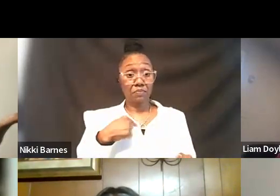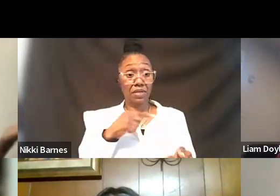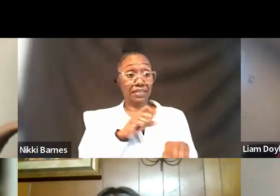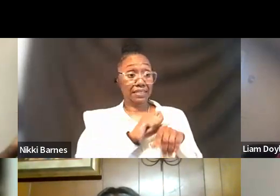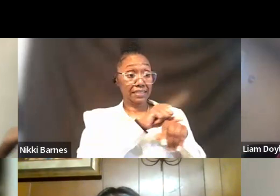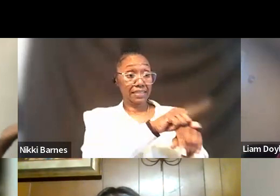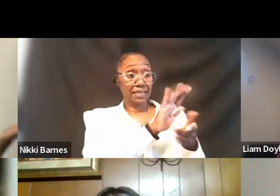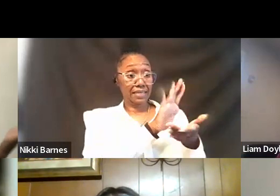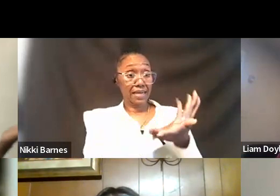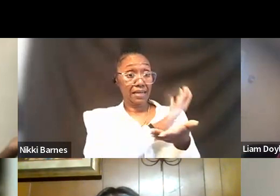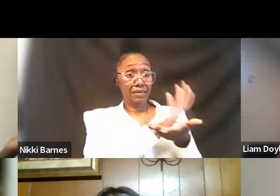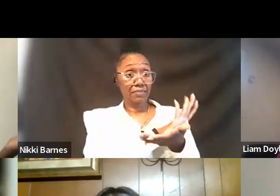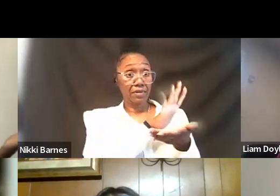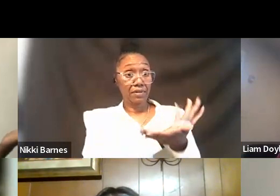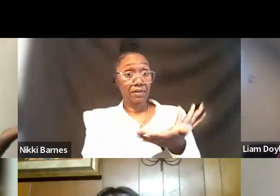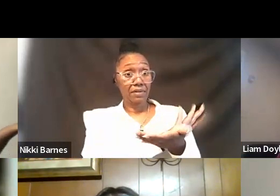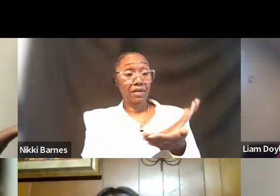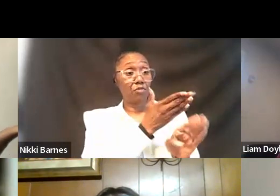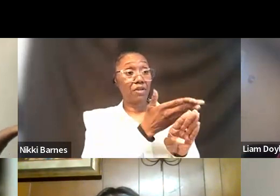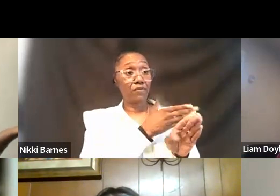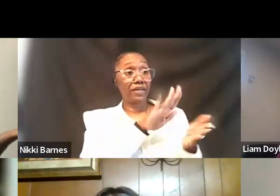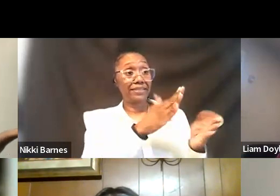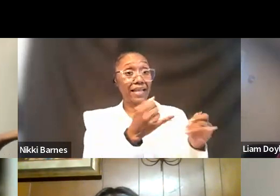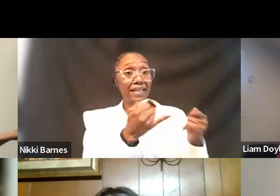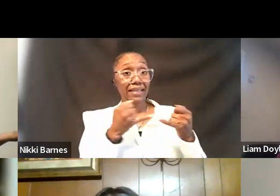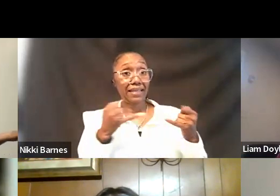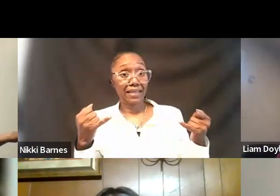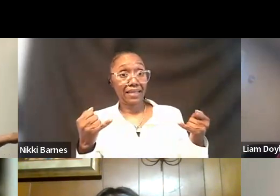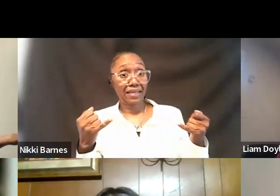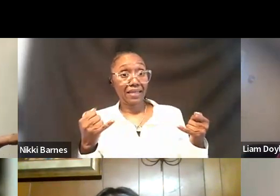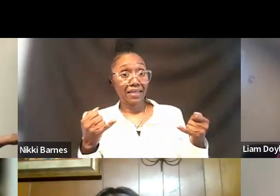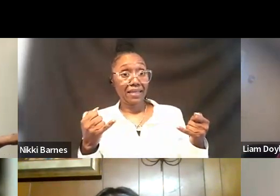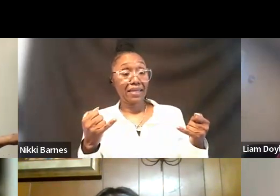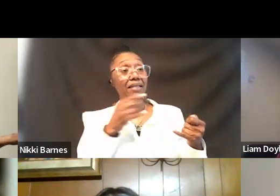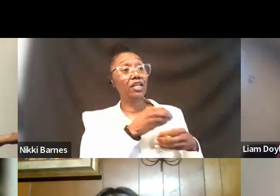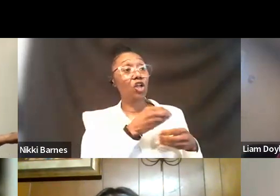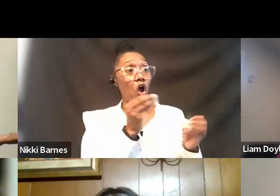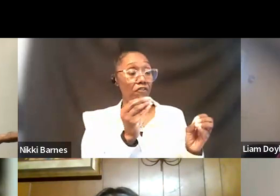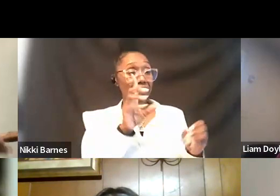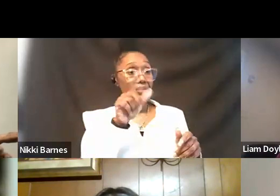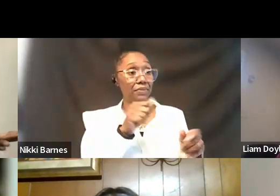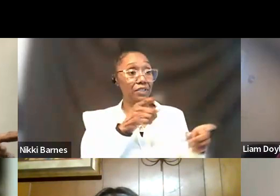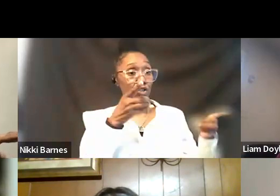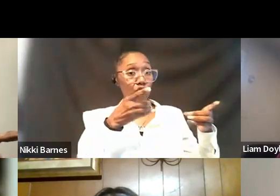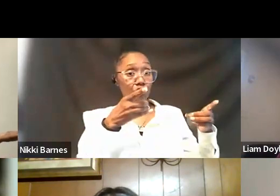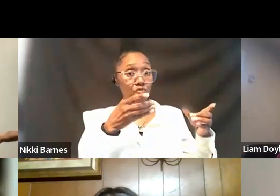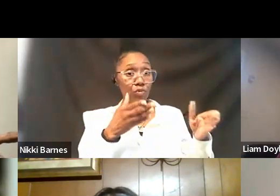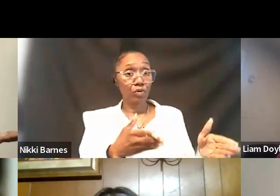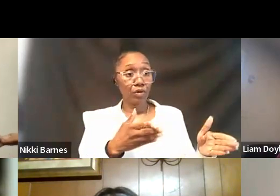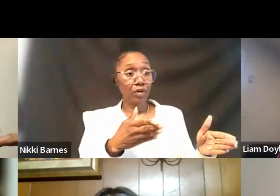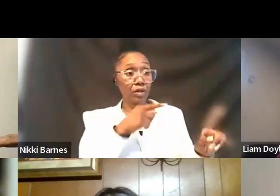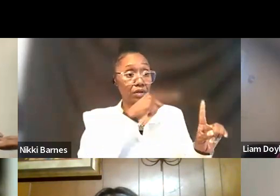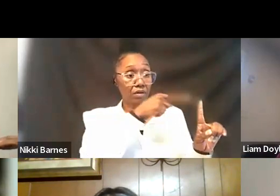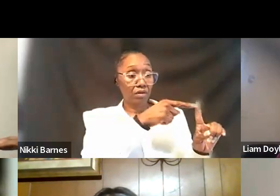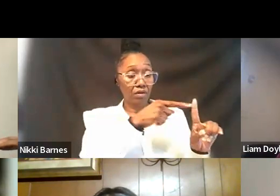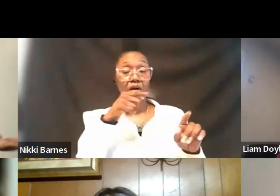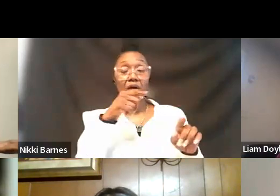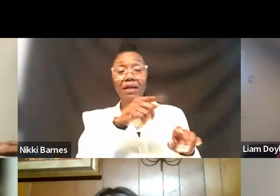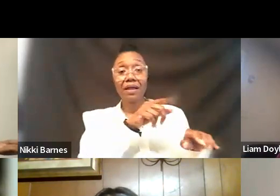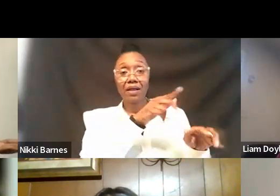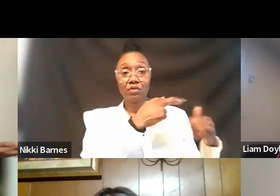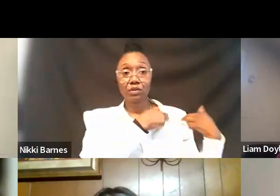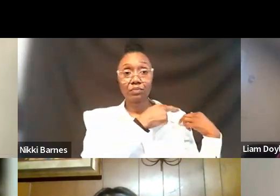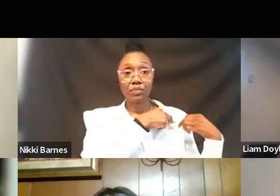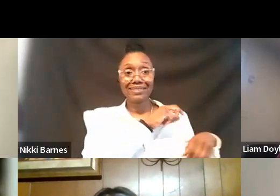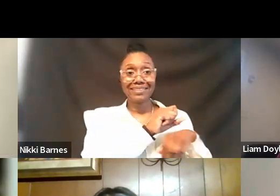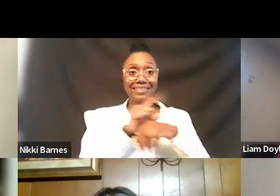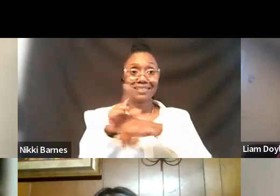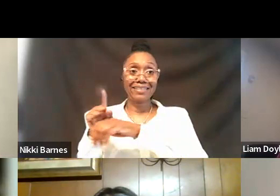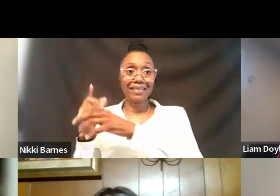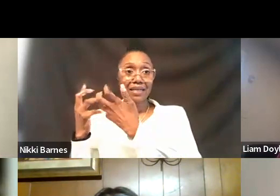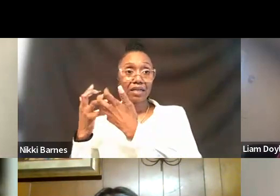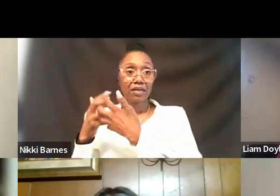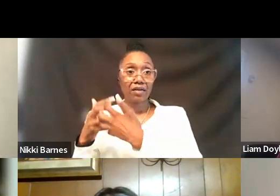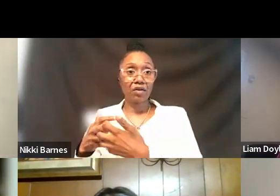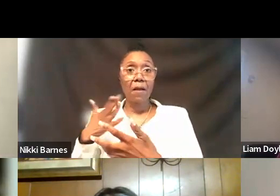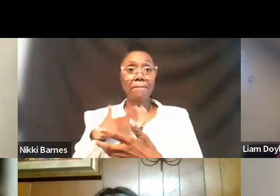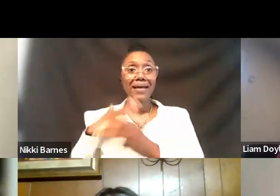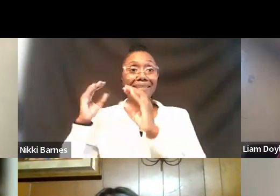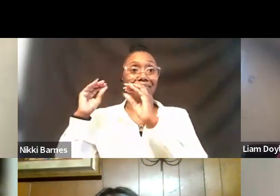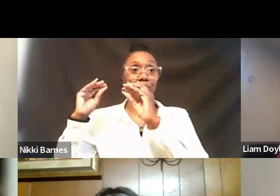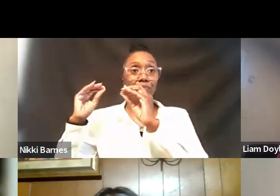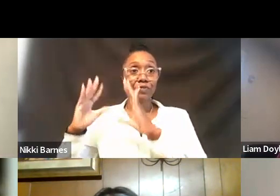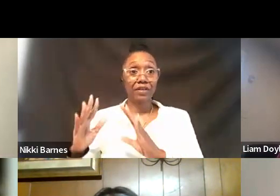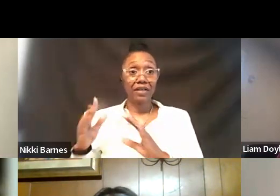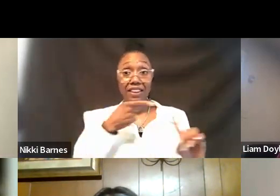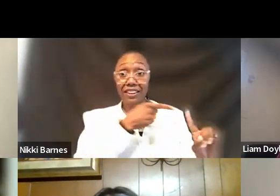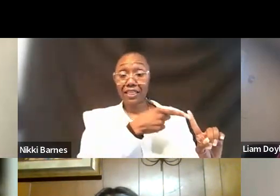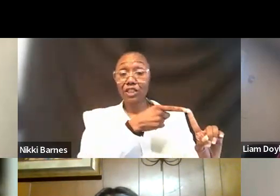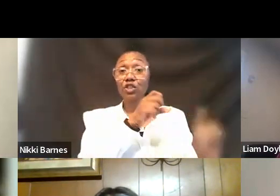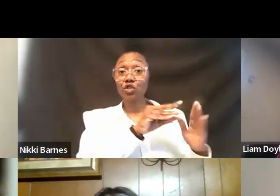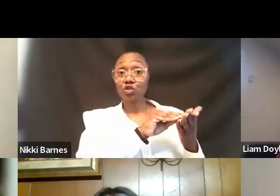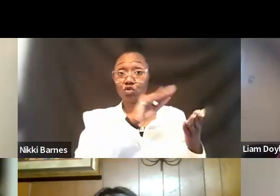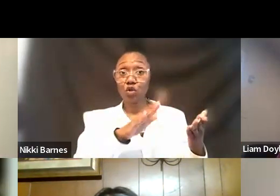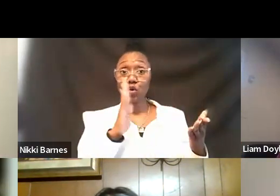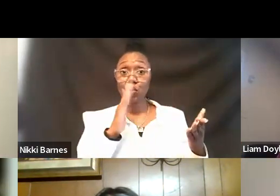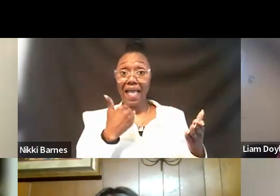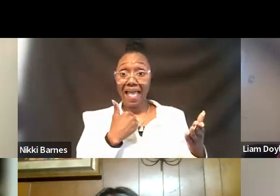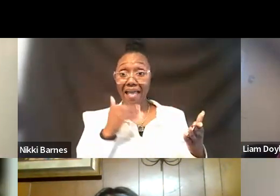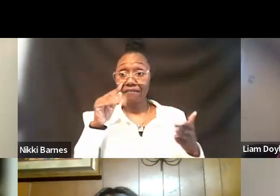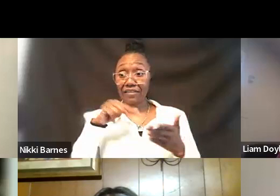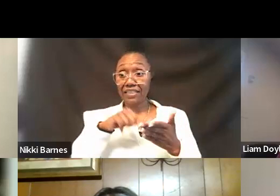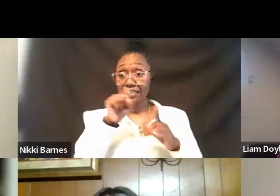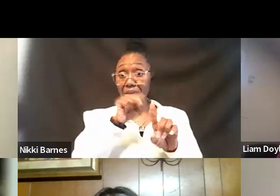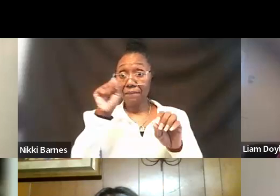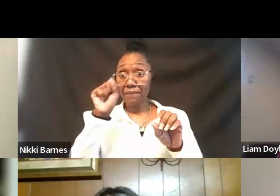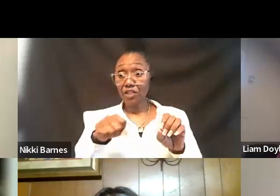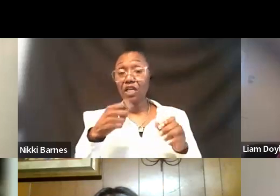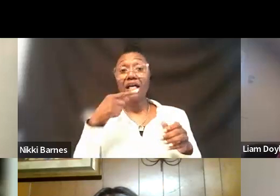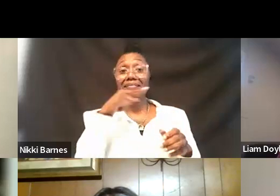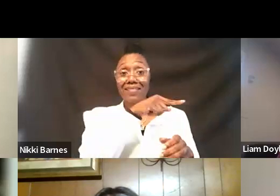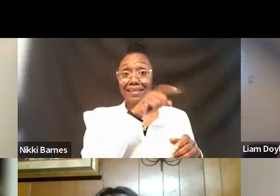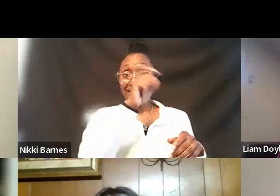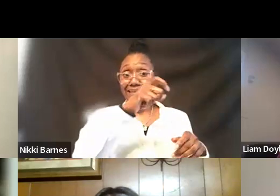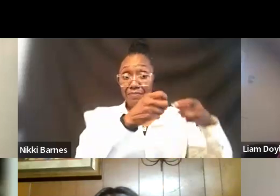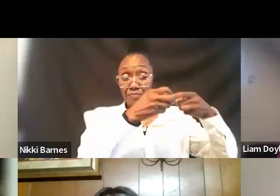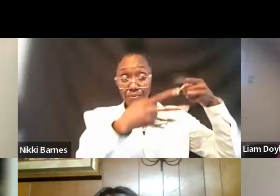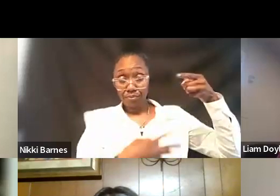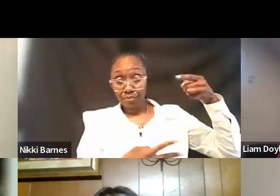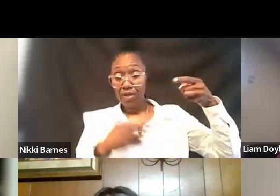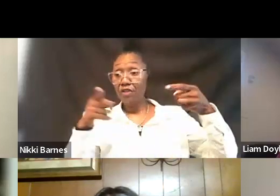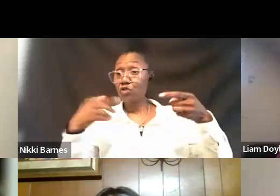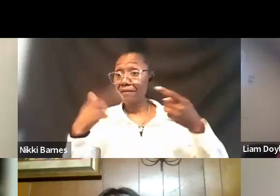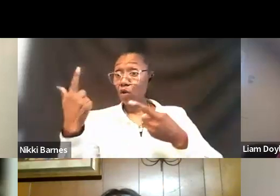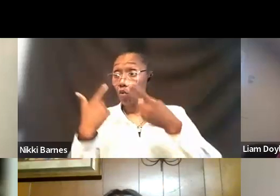At before certain deadline. And then at the office. With my ability to send the document and the to my, any, my, my professors, but this is the student, you'll have this, And if you have any question, ask them or the directors themselves so there won't be any confusion between.